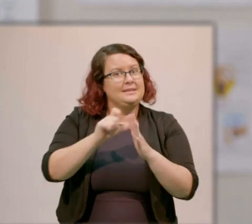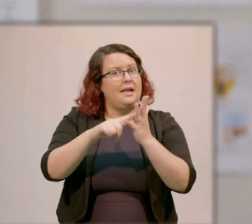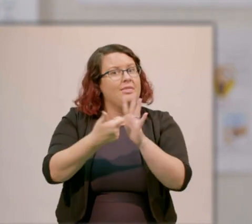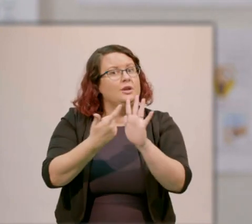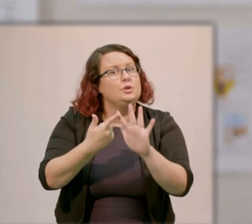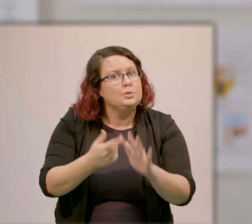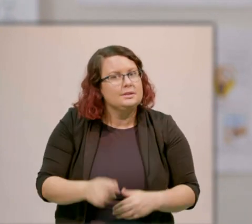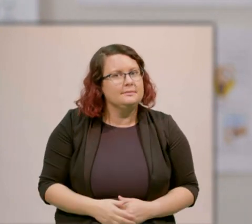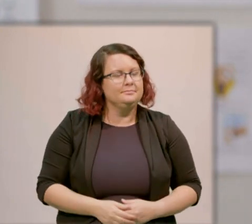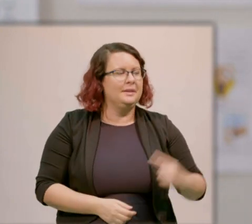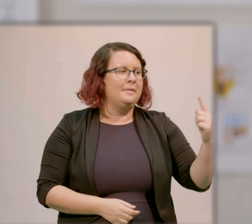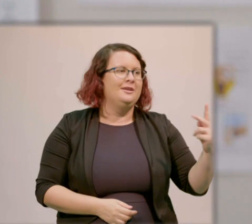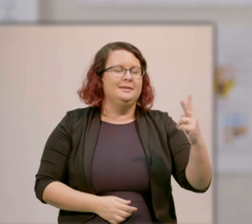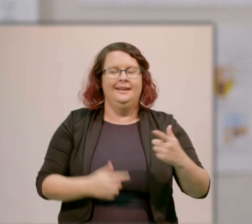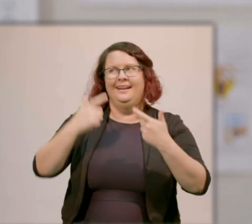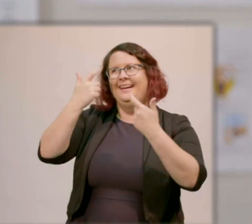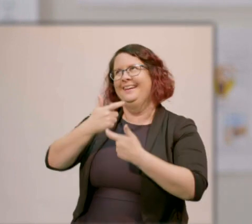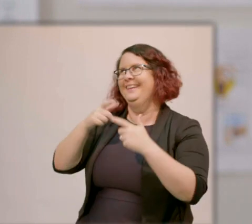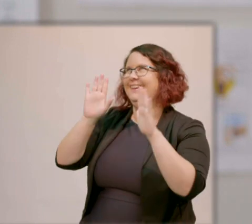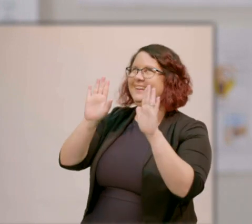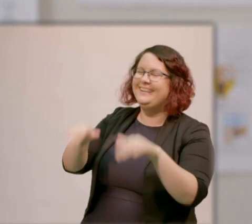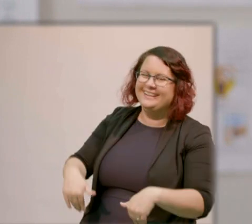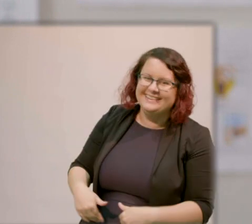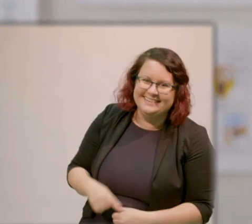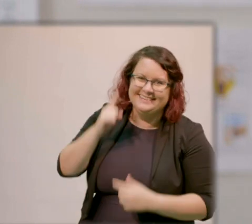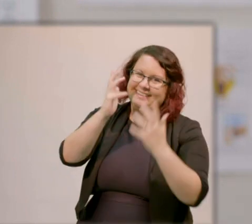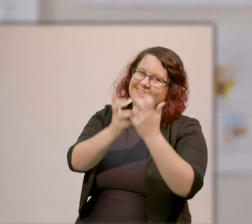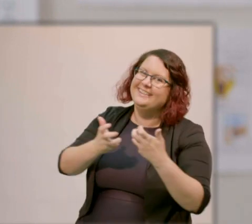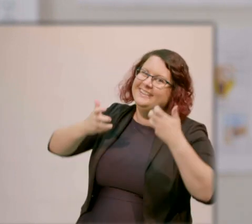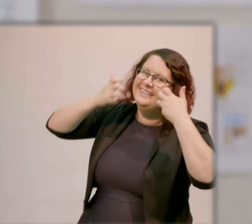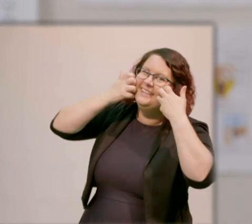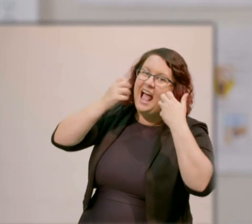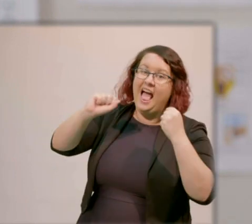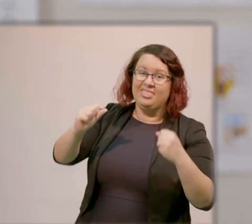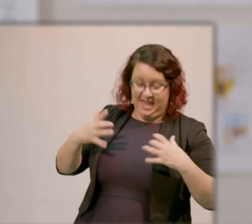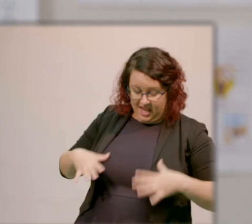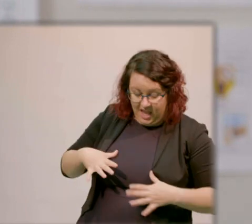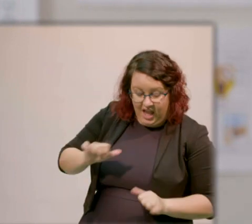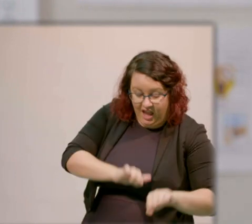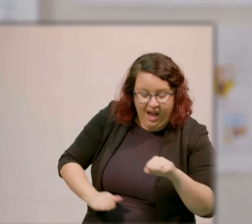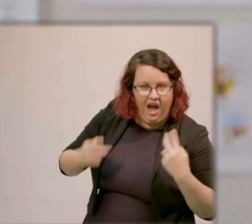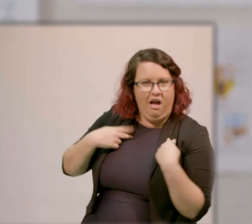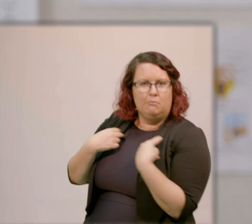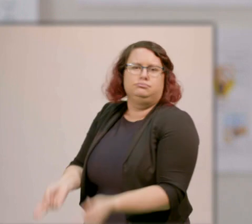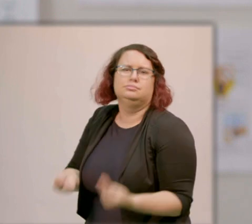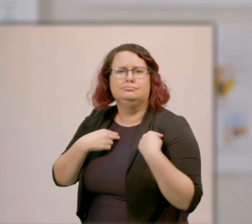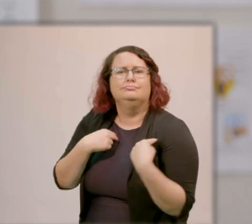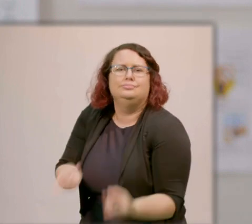Paris and Porscha laughed lightly, their faces aglow, as they threw down their aprons with quite a show.